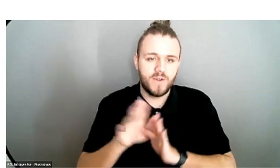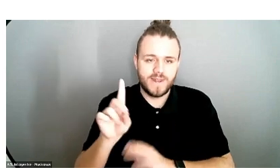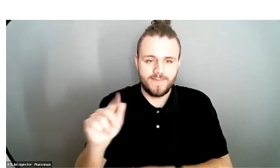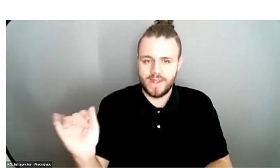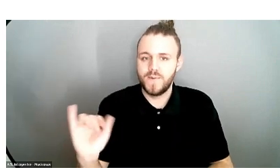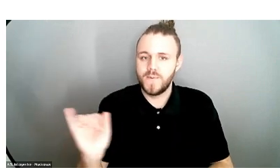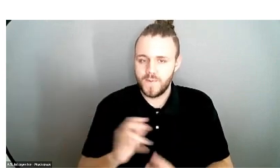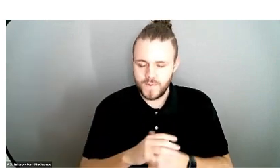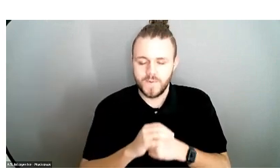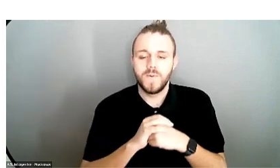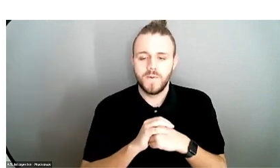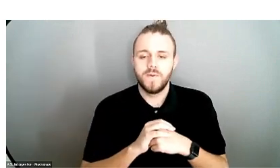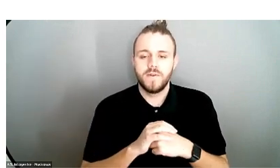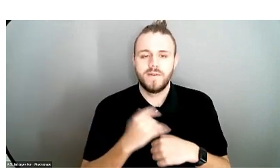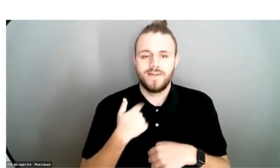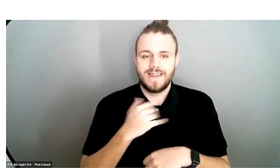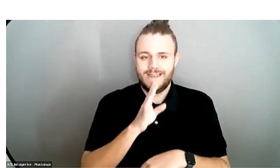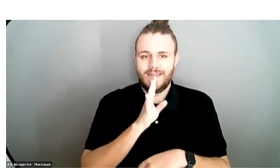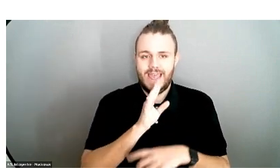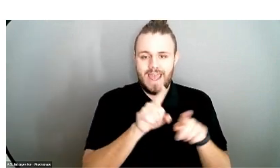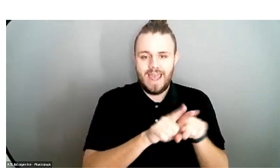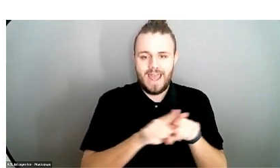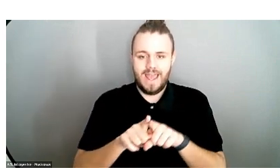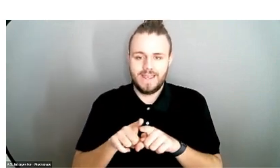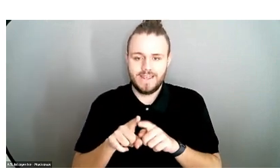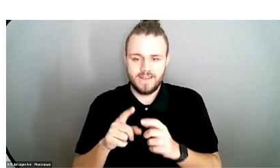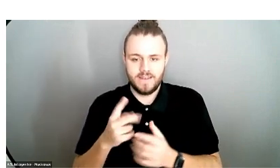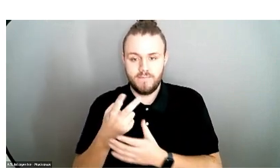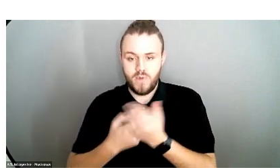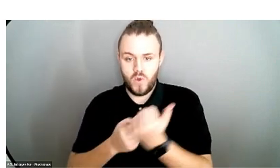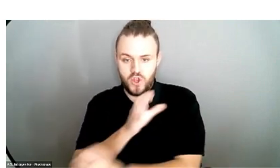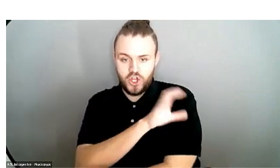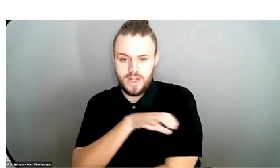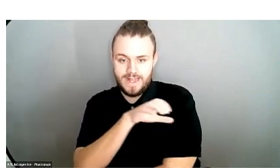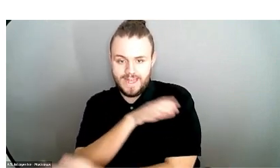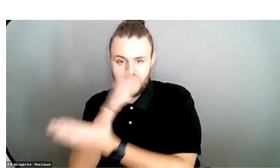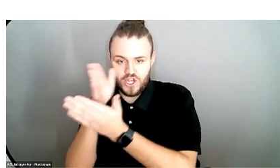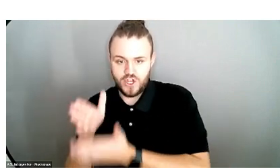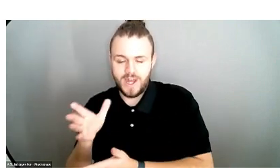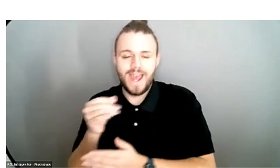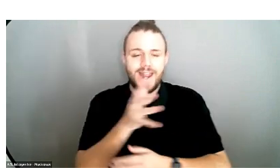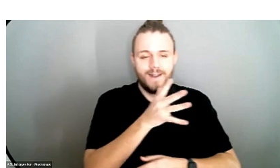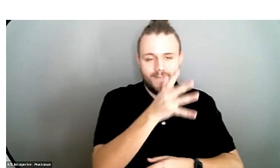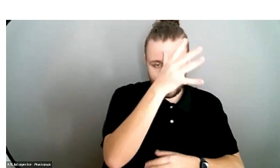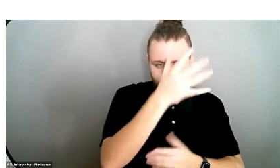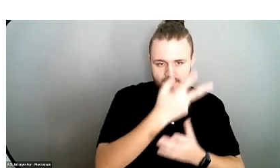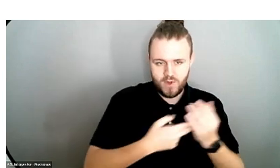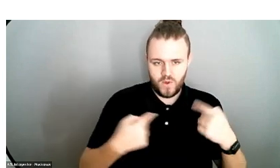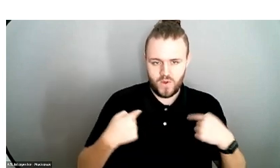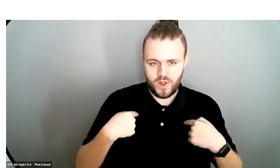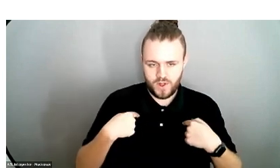So I speak as a clinician but also as a parent. So we're going to talk a little bit about